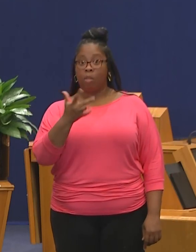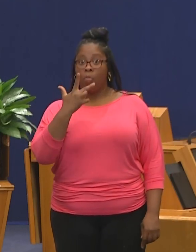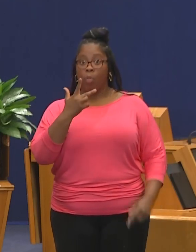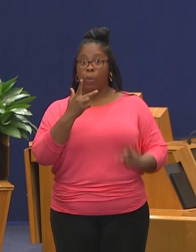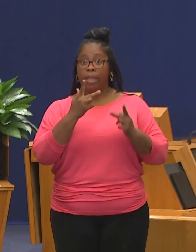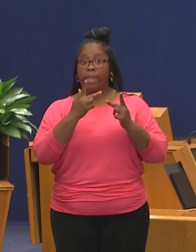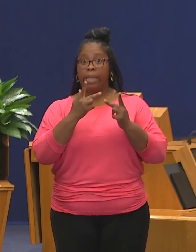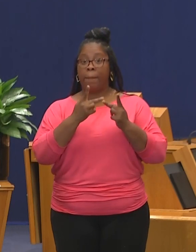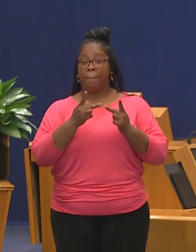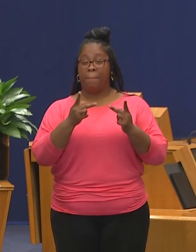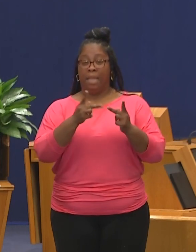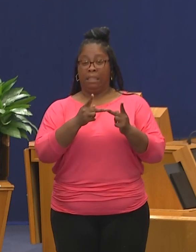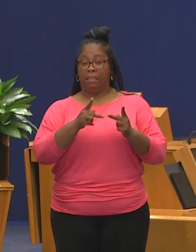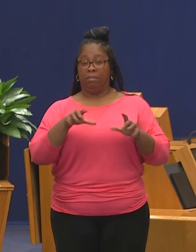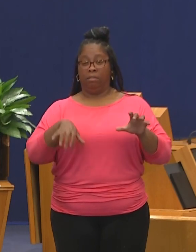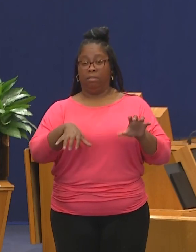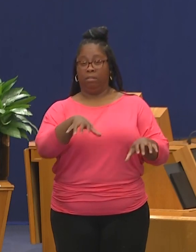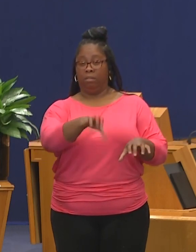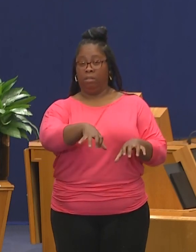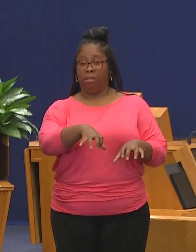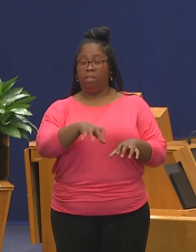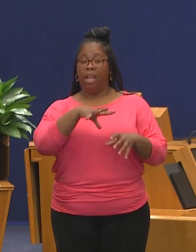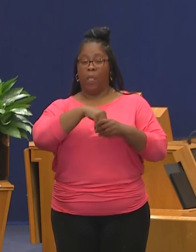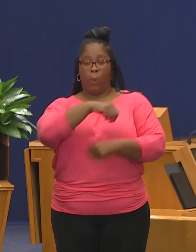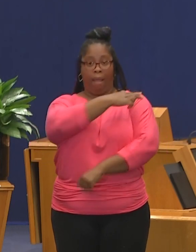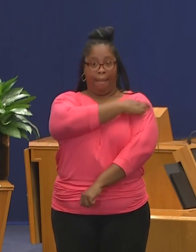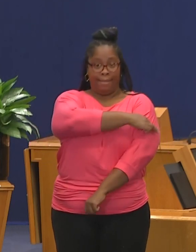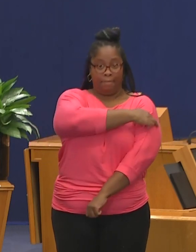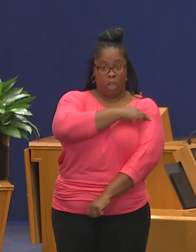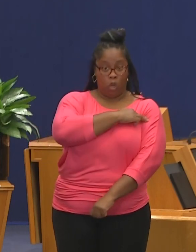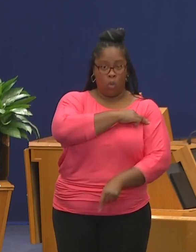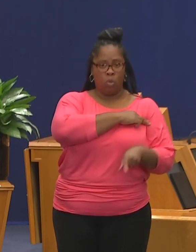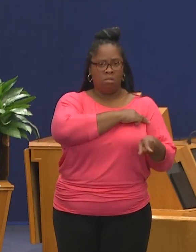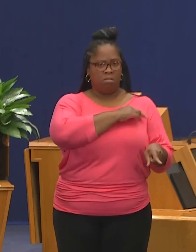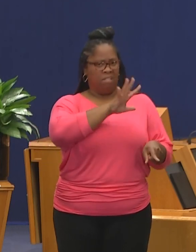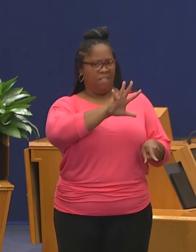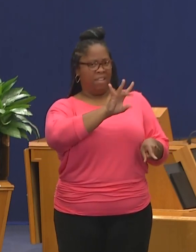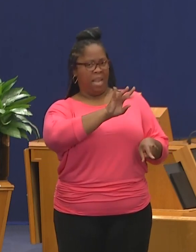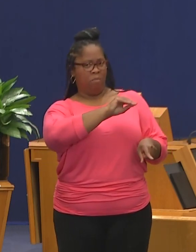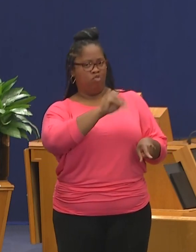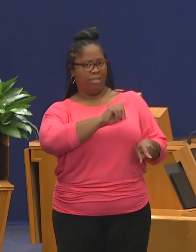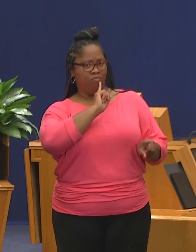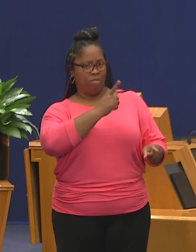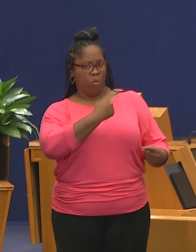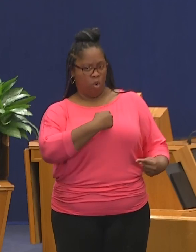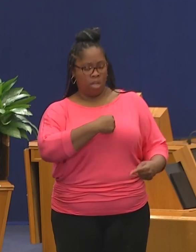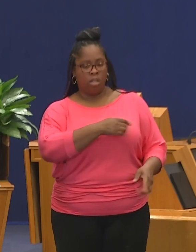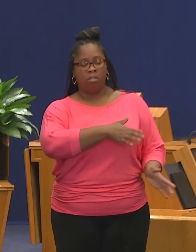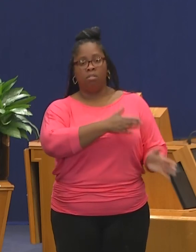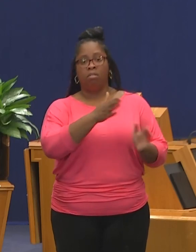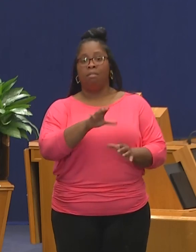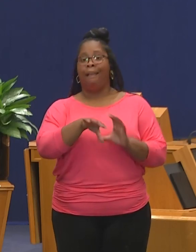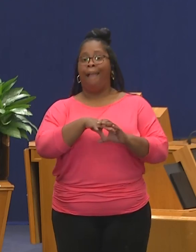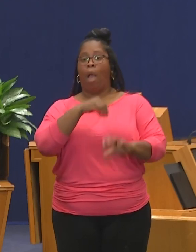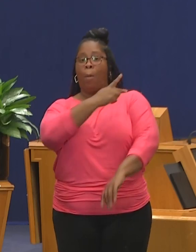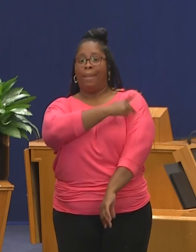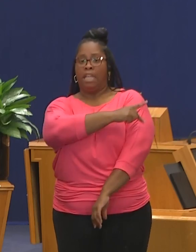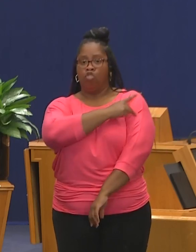THE THREE MAIN SETTINGS THAT ARE REPORTING THESE CASES INCLUDE